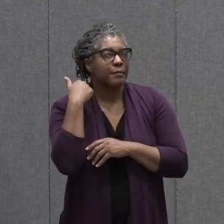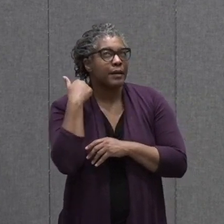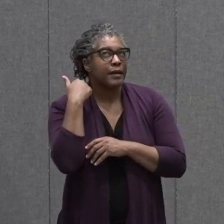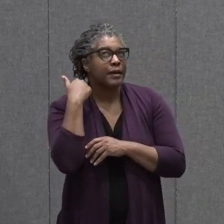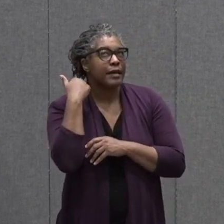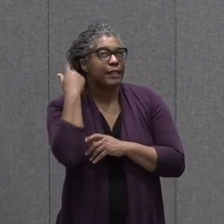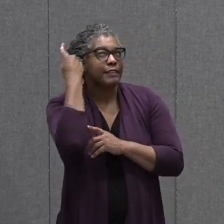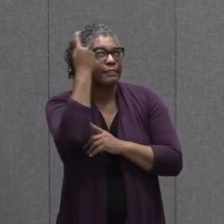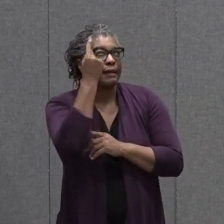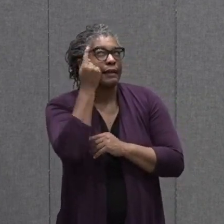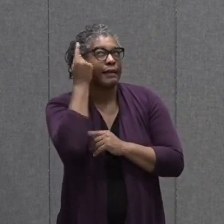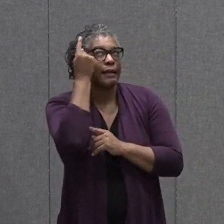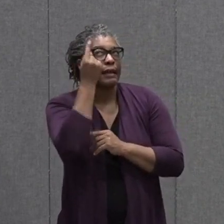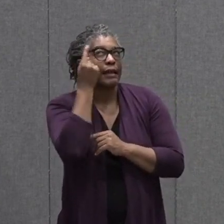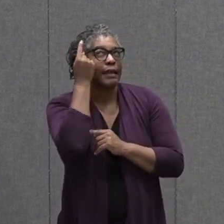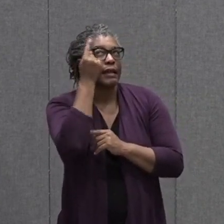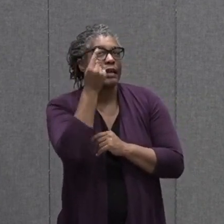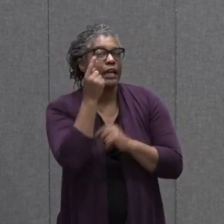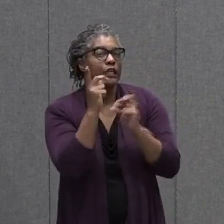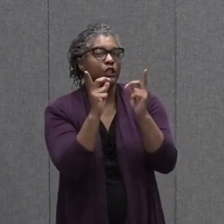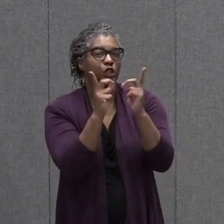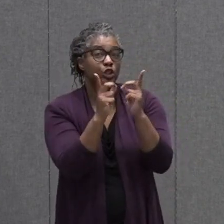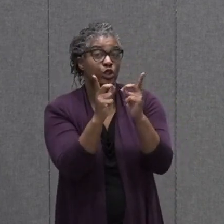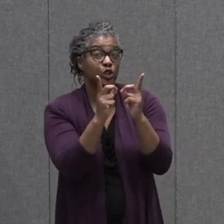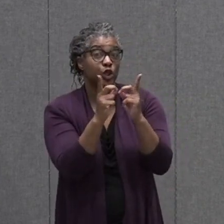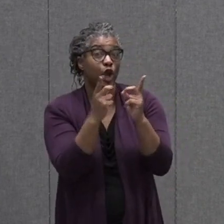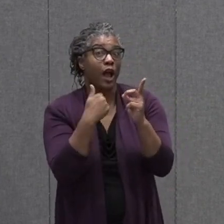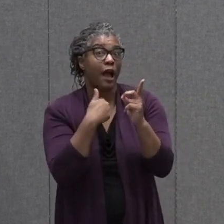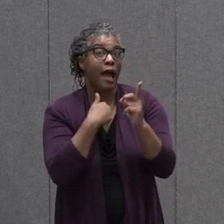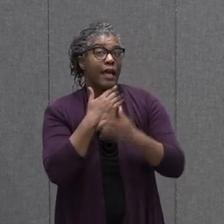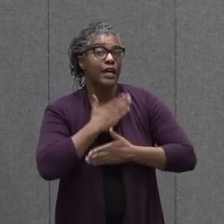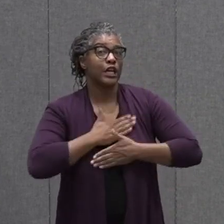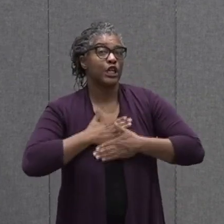Can you think about what dessert has a magic e spelling?